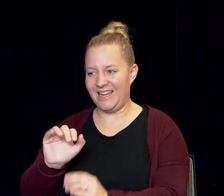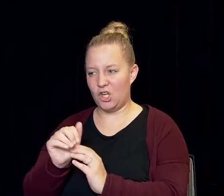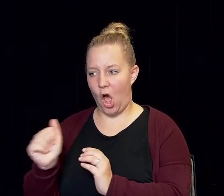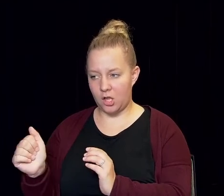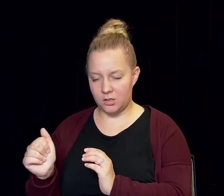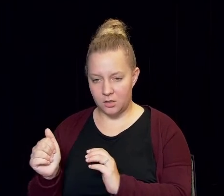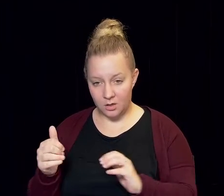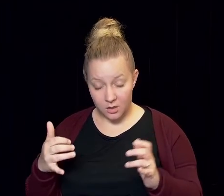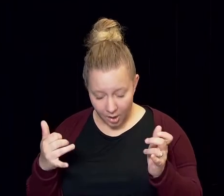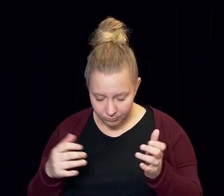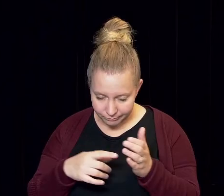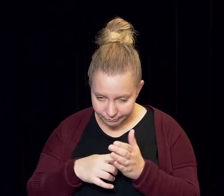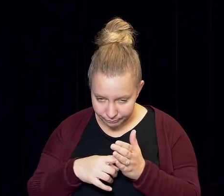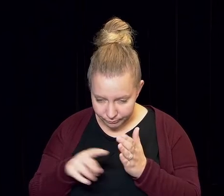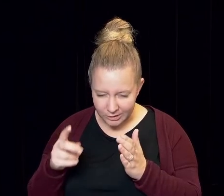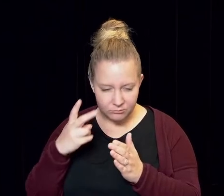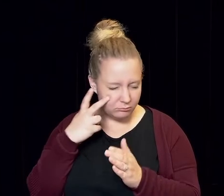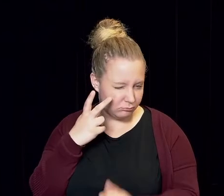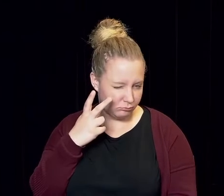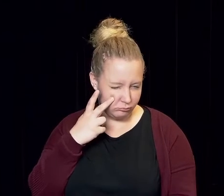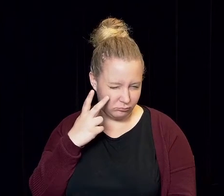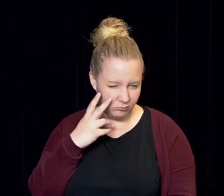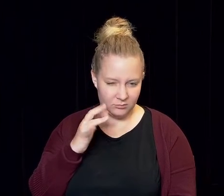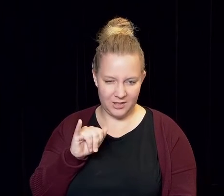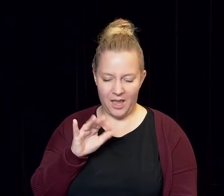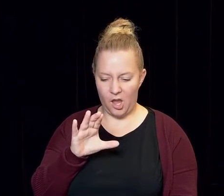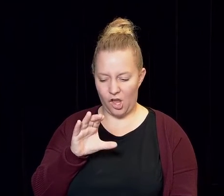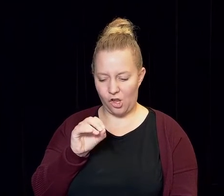All right, now let's check this out to see if there is a constant. That's what I'm trying to